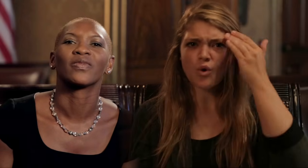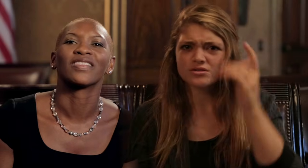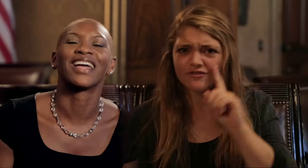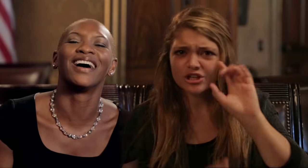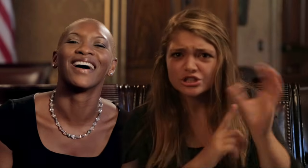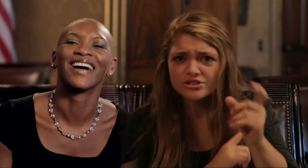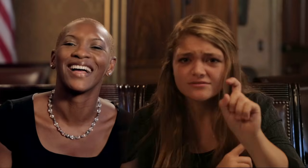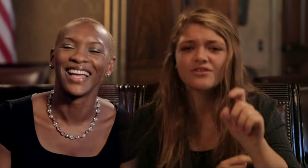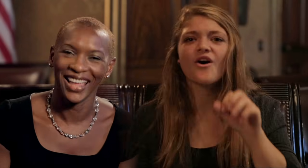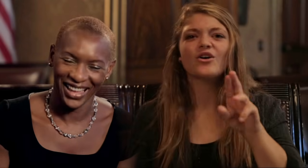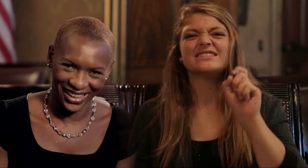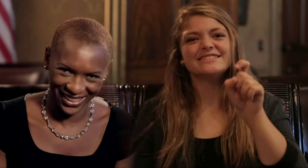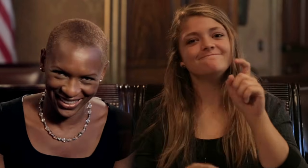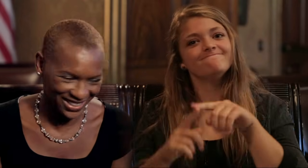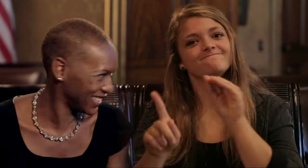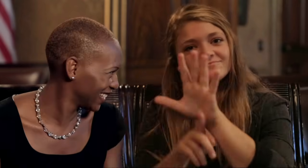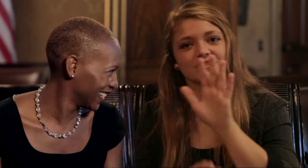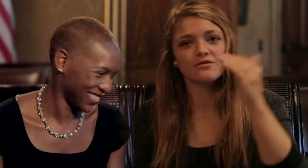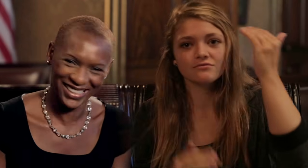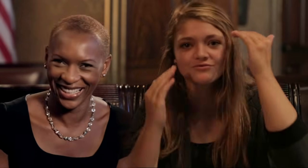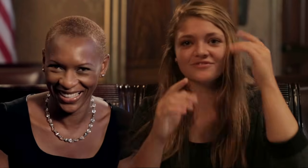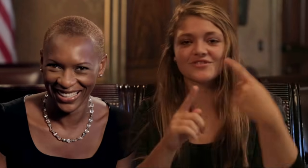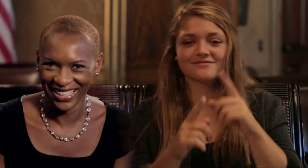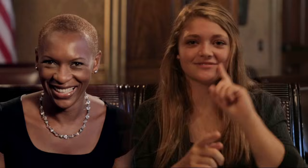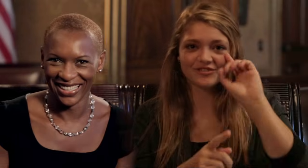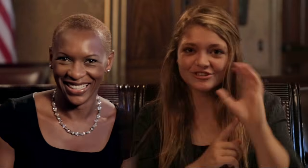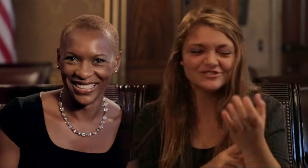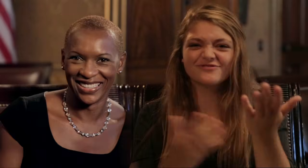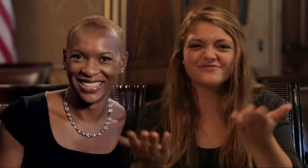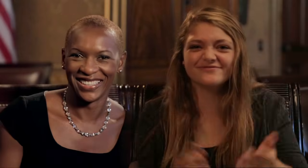Do they know deaf culture? Or do you need to educate them?